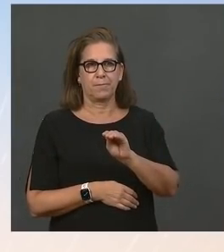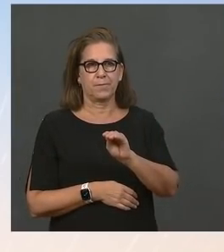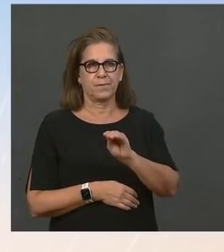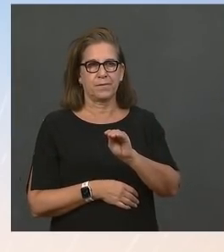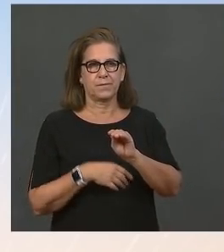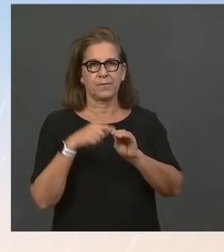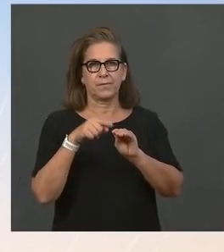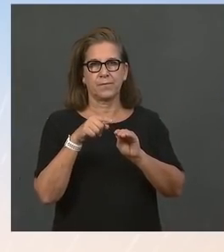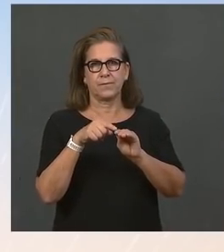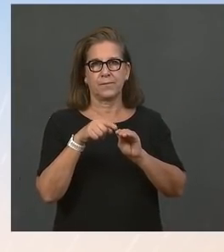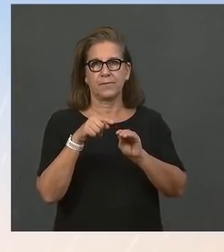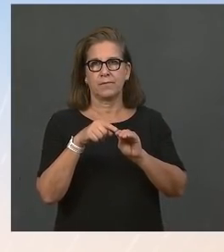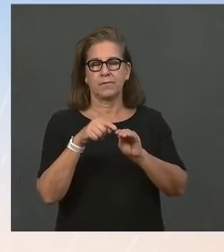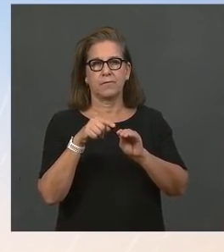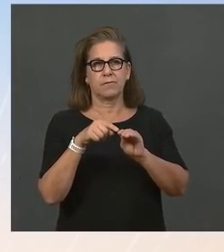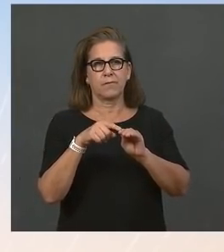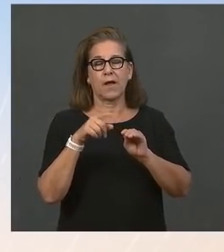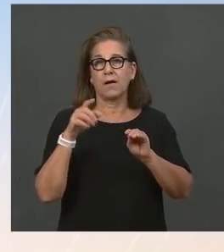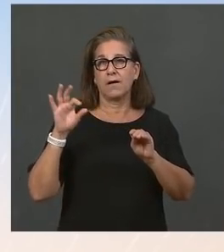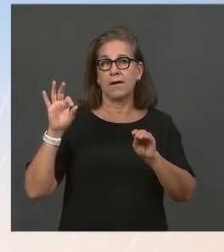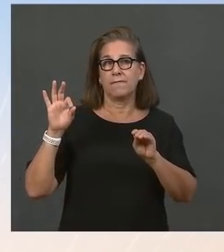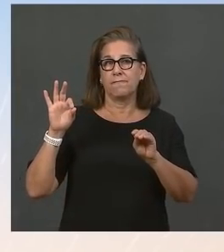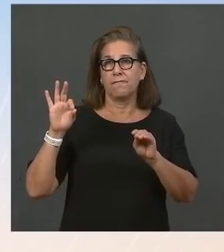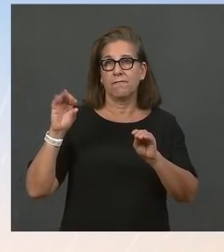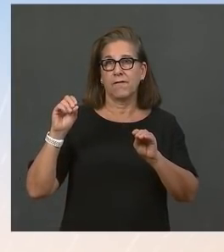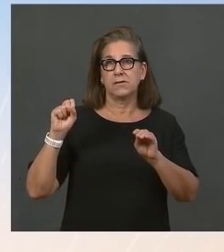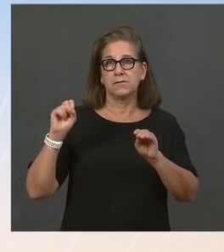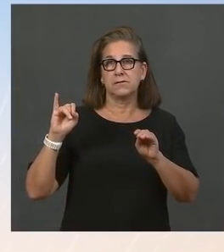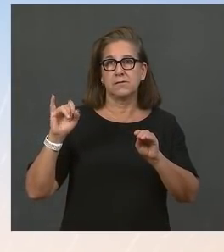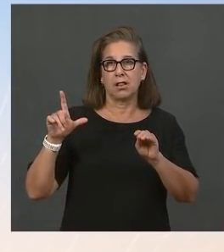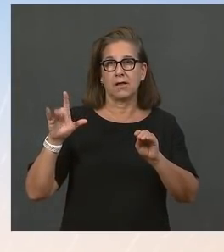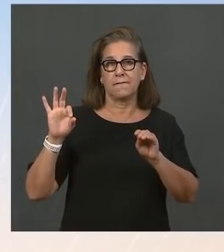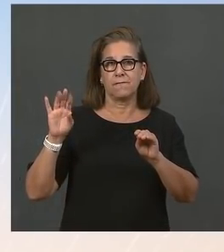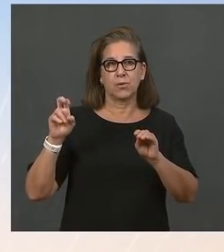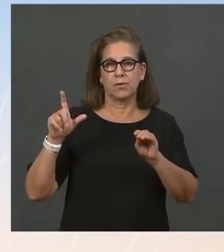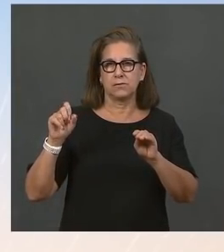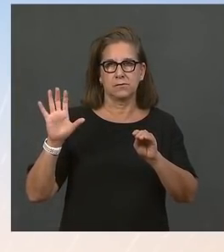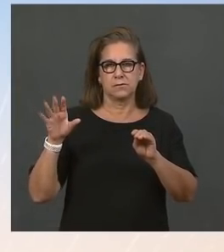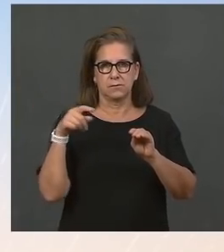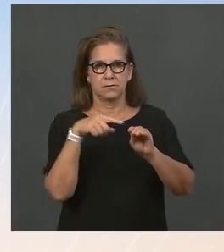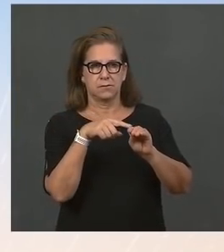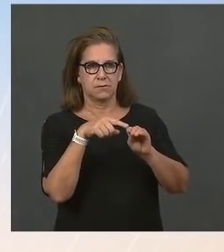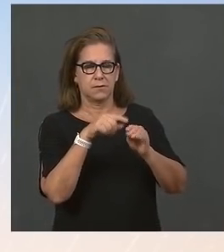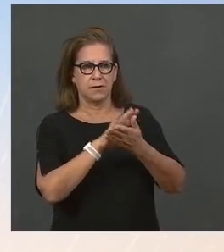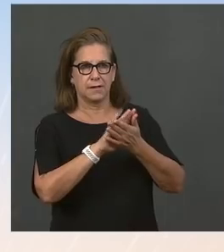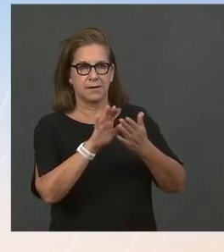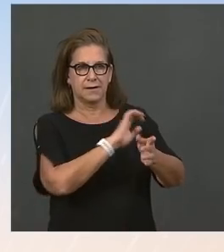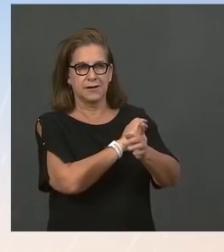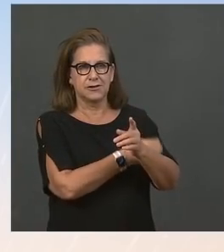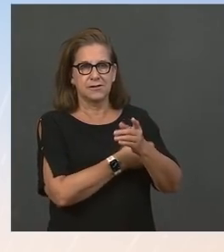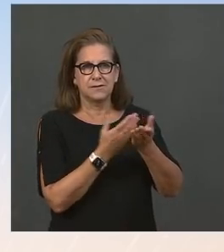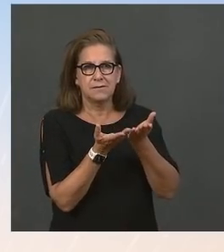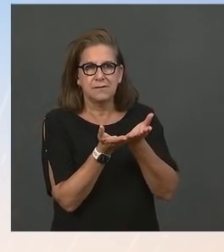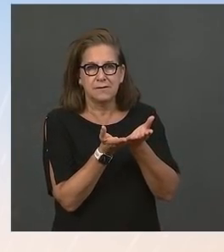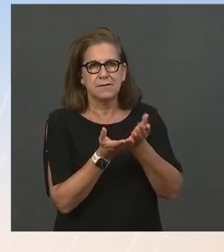talked a little bit last night about the fact that -- and I would say it's still on track to be because there are so many climate components